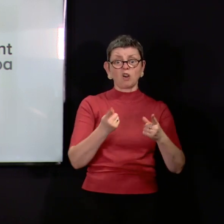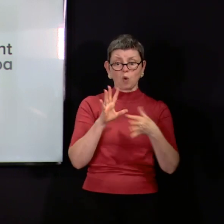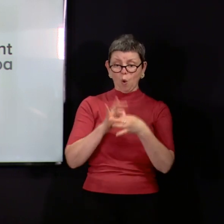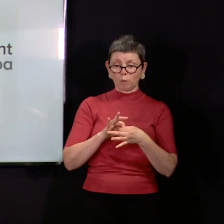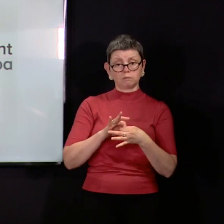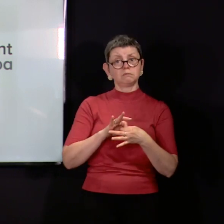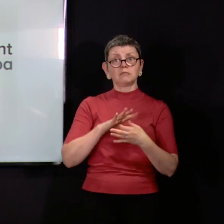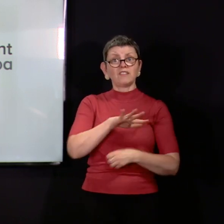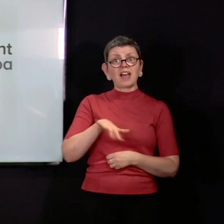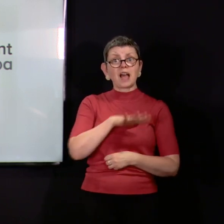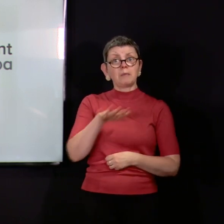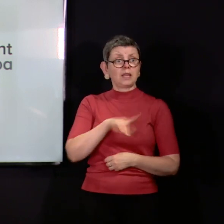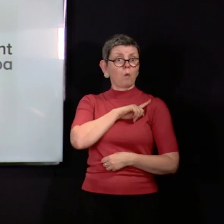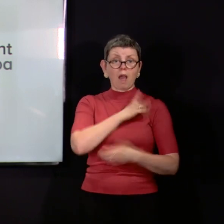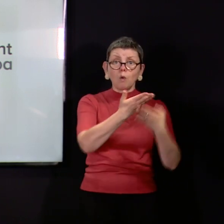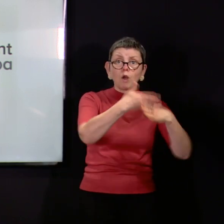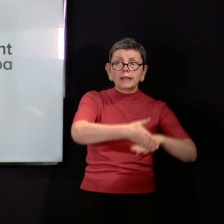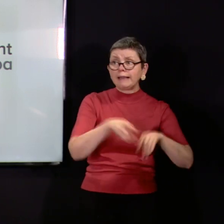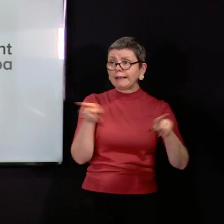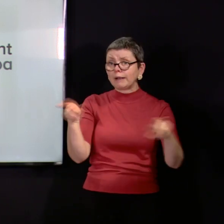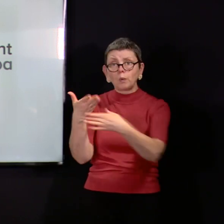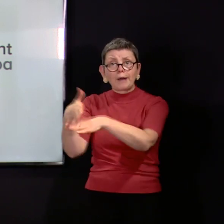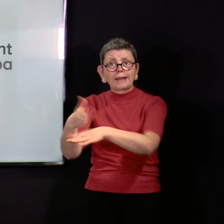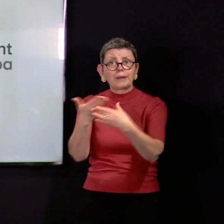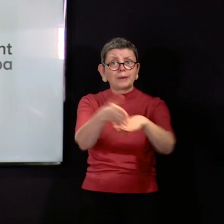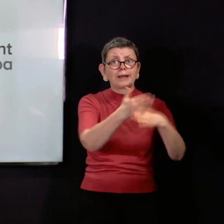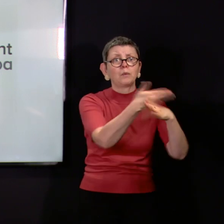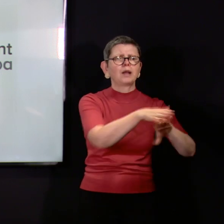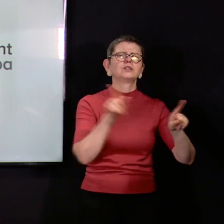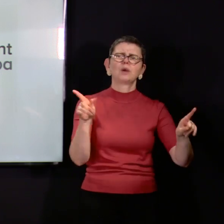care of us, and we should recognise and thank them for that. It illustrates that